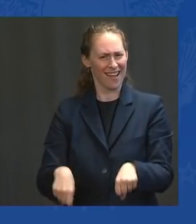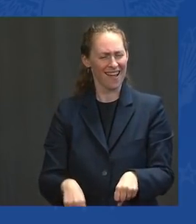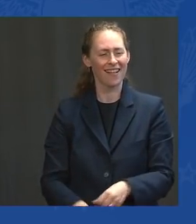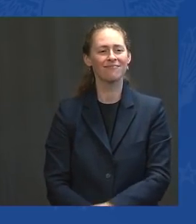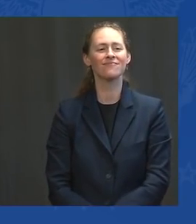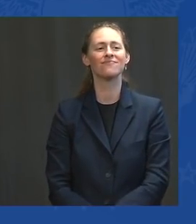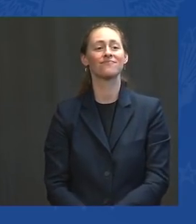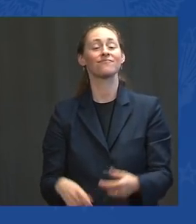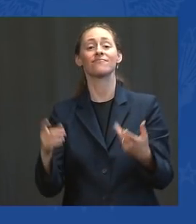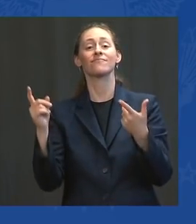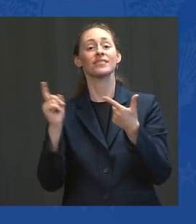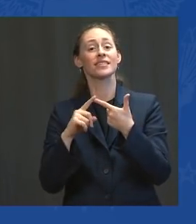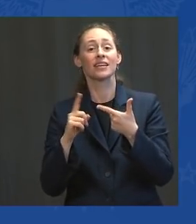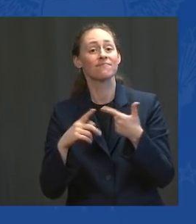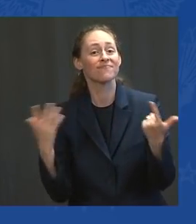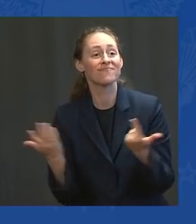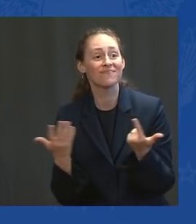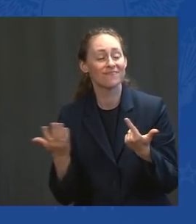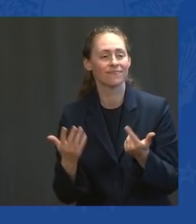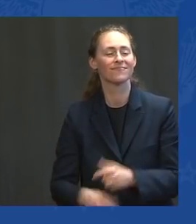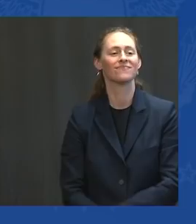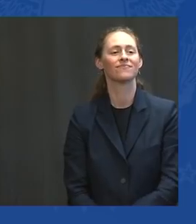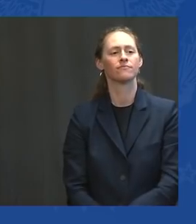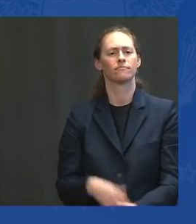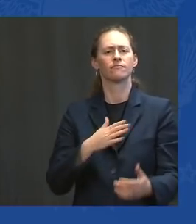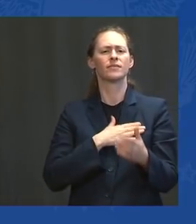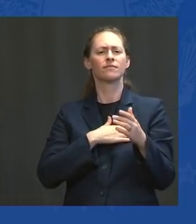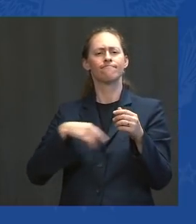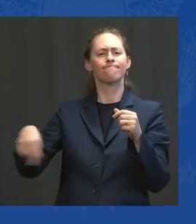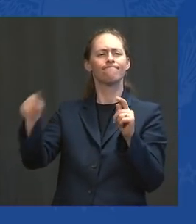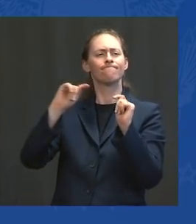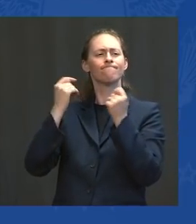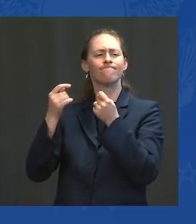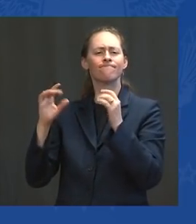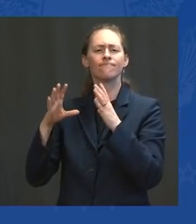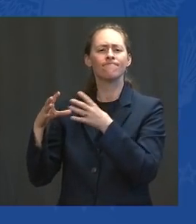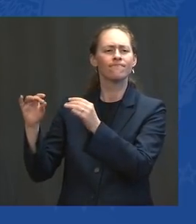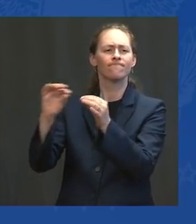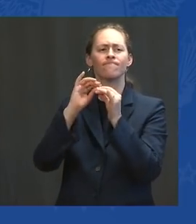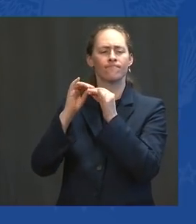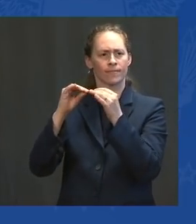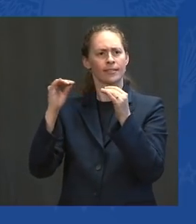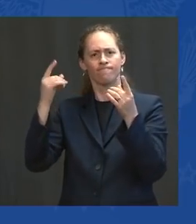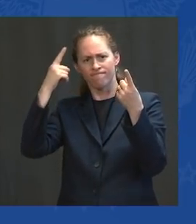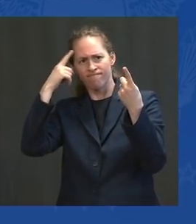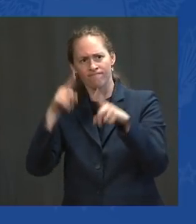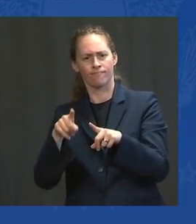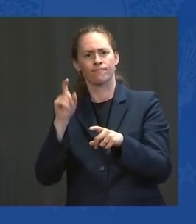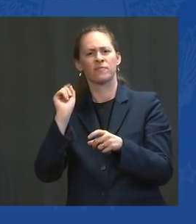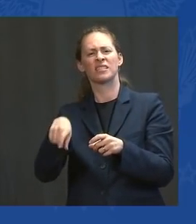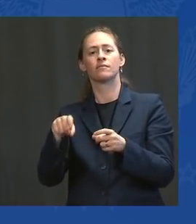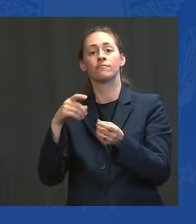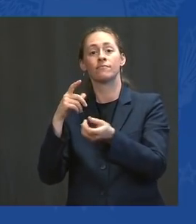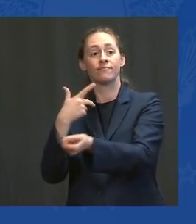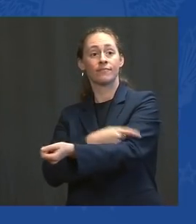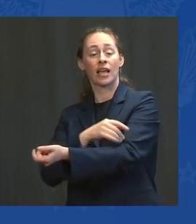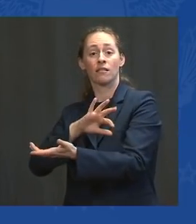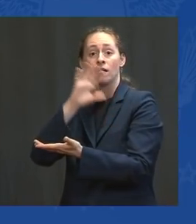on getting the vaccines to more and more family doctors and healthcare providers so more Americans can get this shot